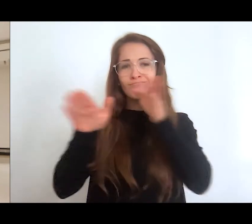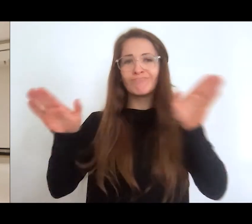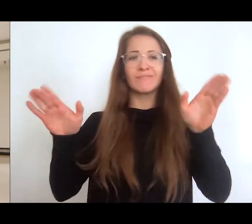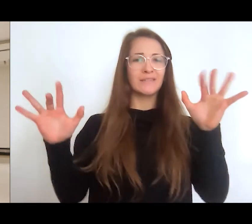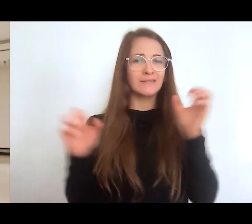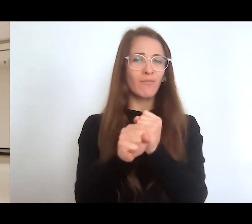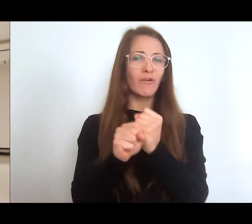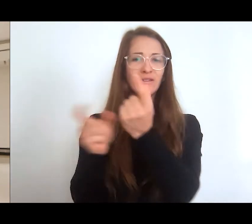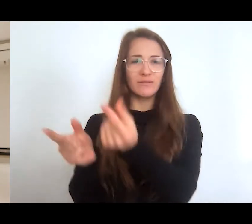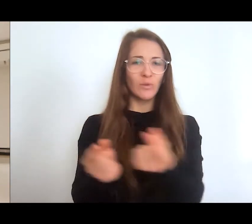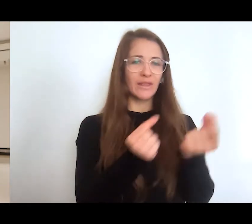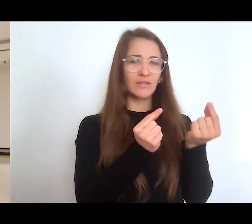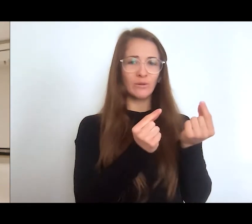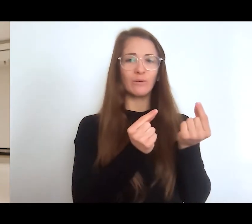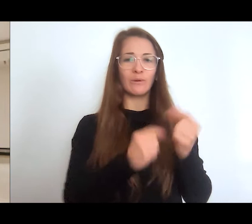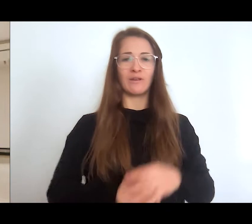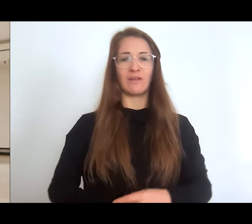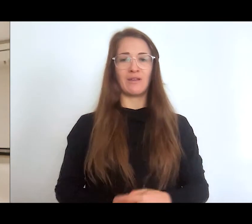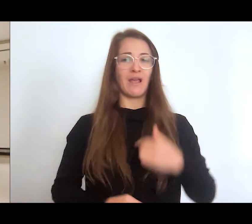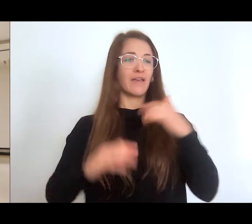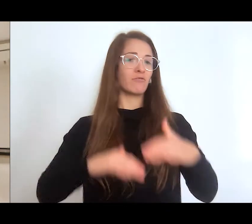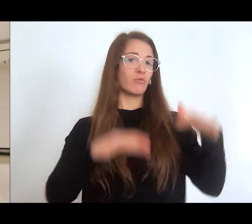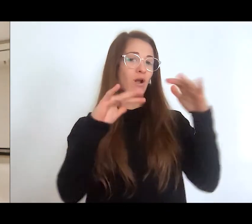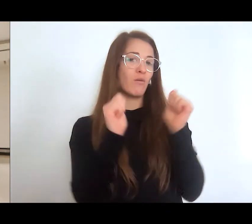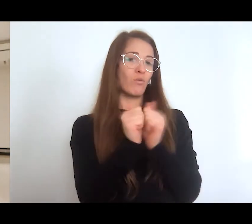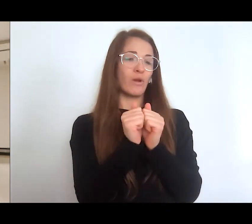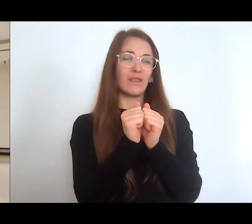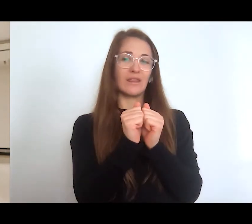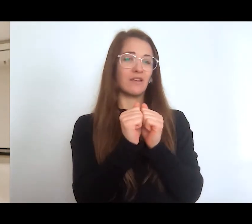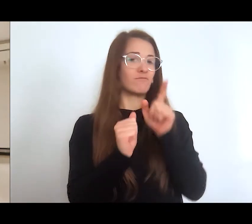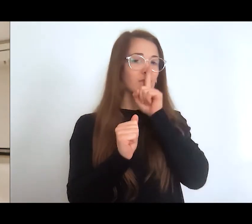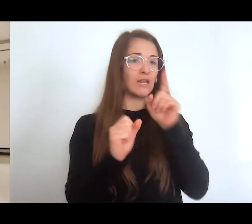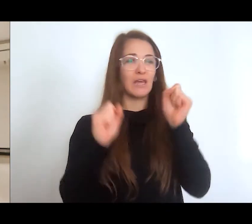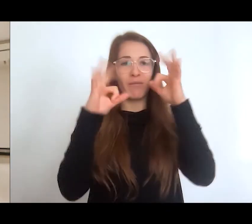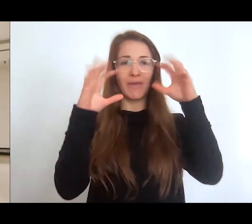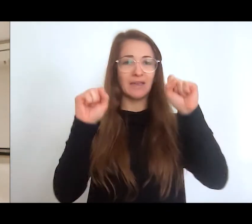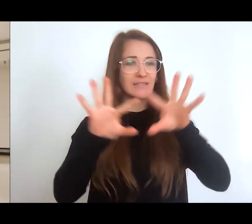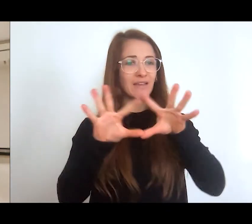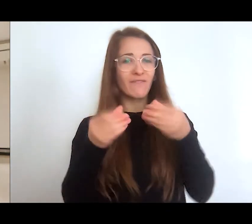I CAN REALLY GENERALIZE WHAT ALL OF THEM DO, BUT I GREW UP WITH A